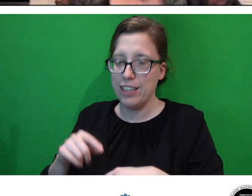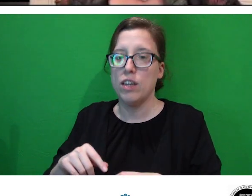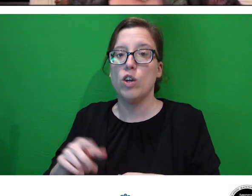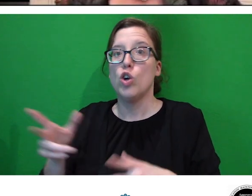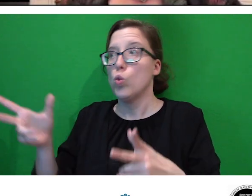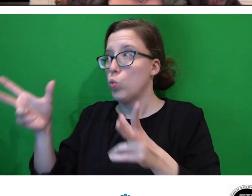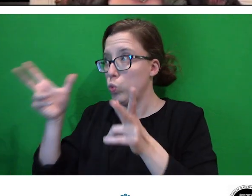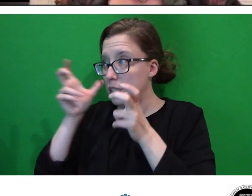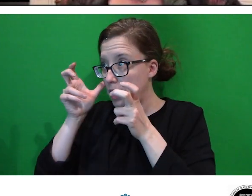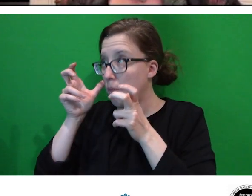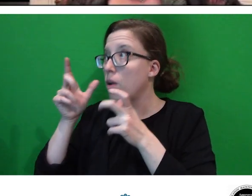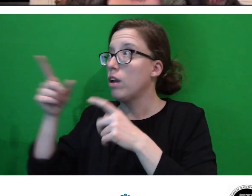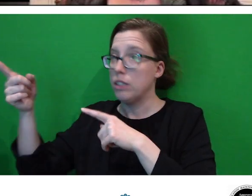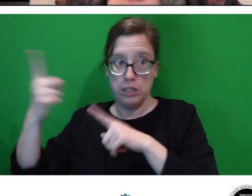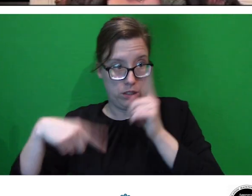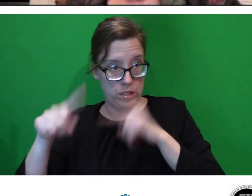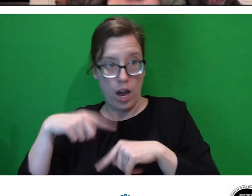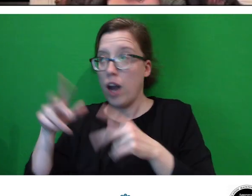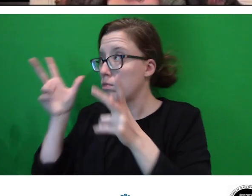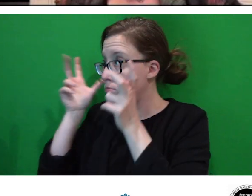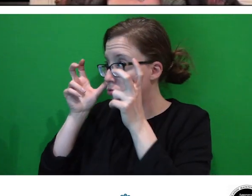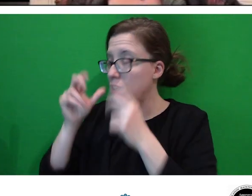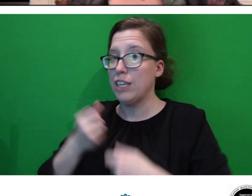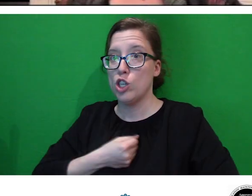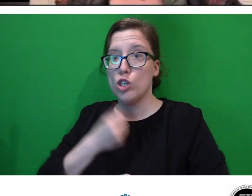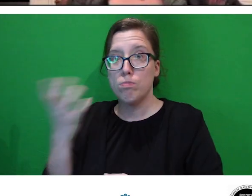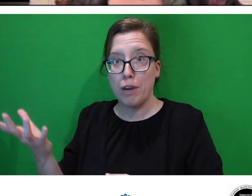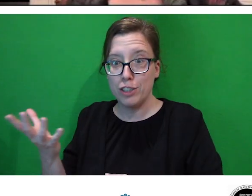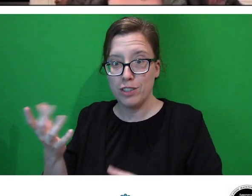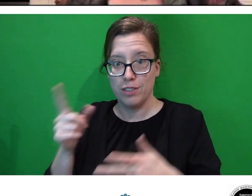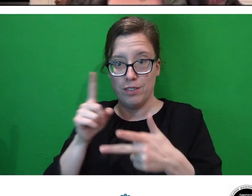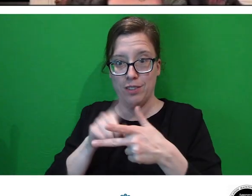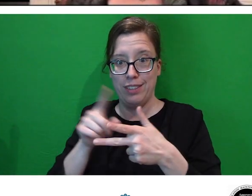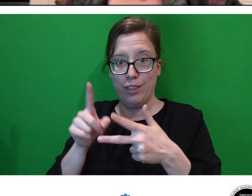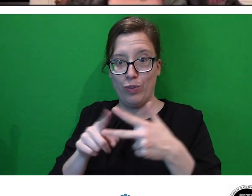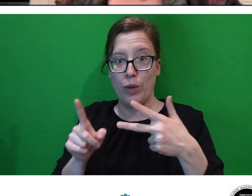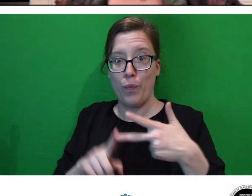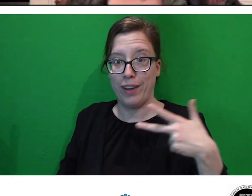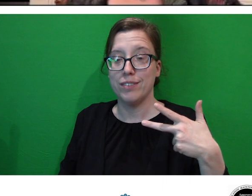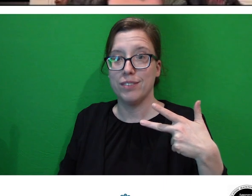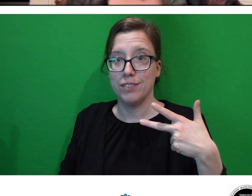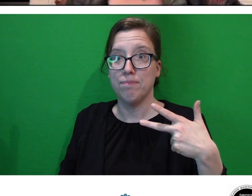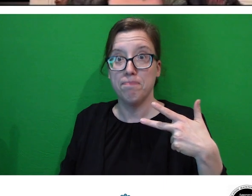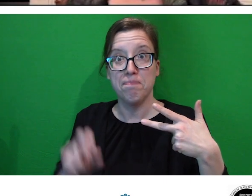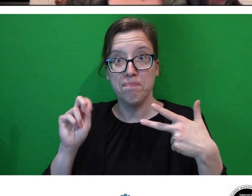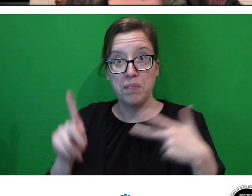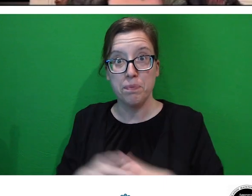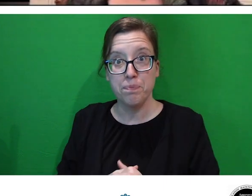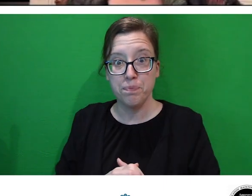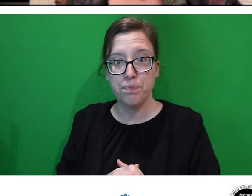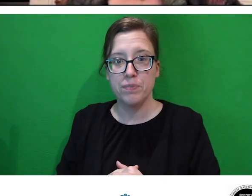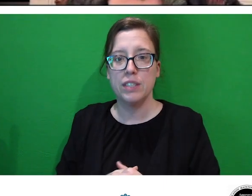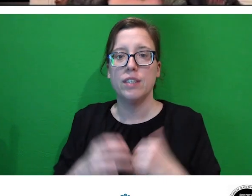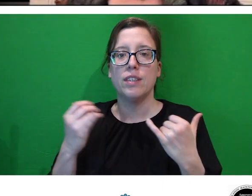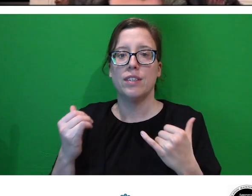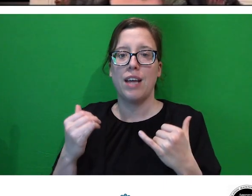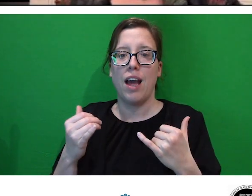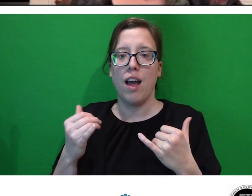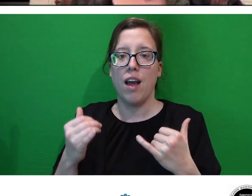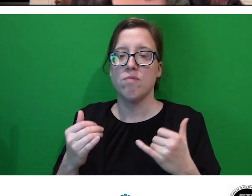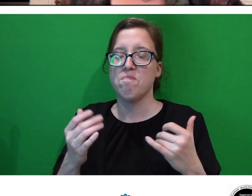through body movement and through TouchChat, not sign. Reception is almost entirely signed.